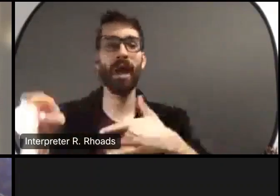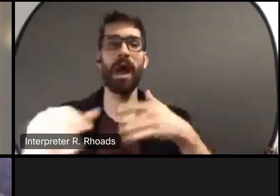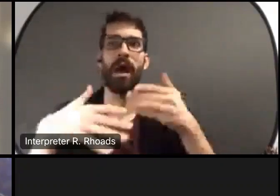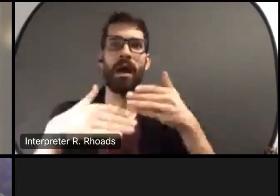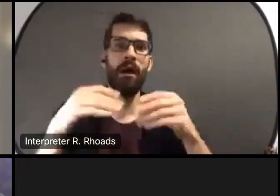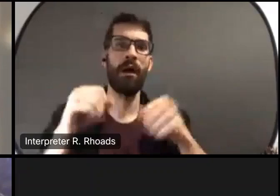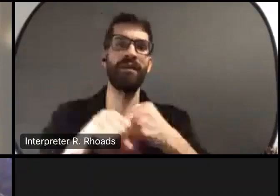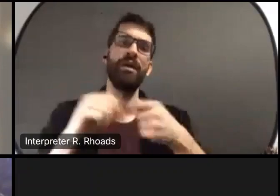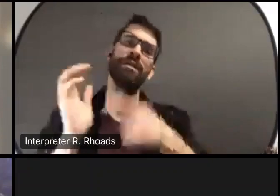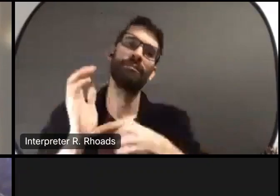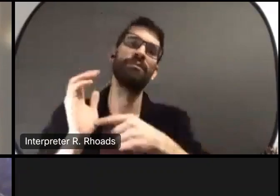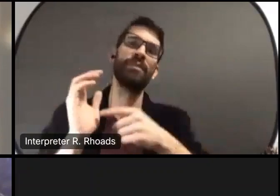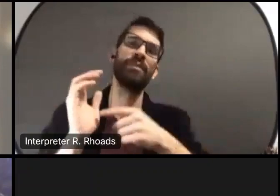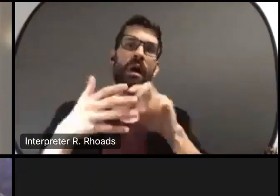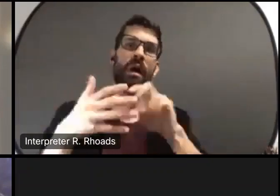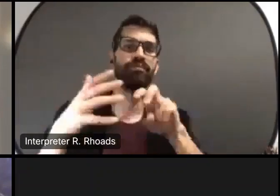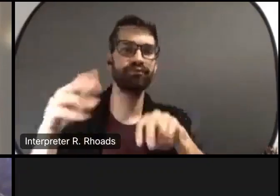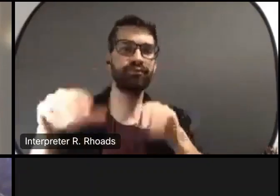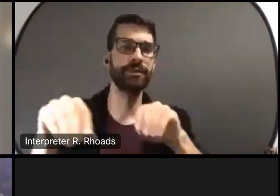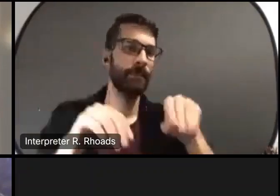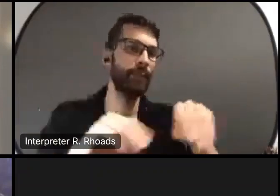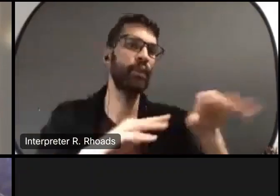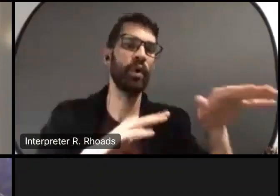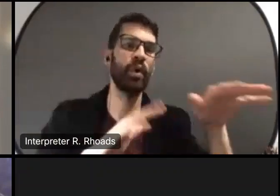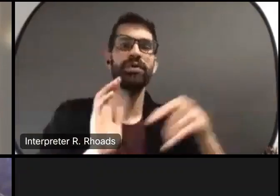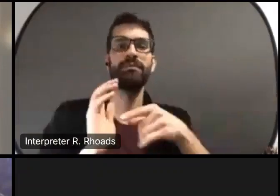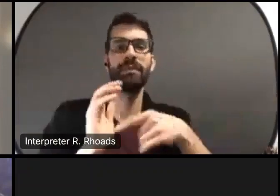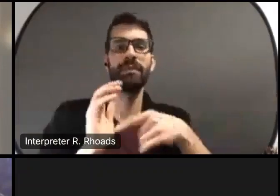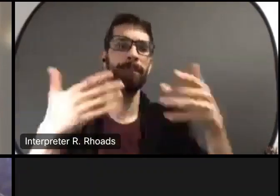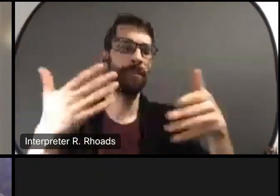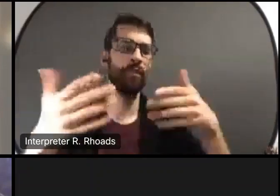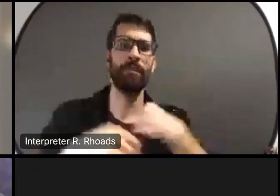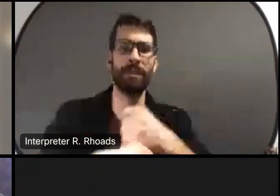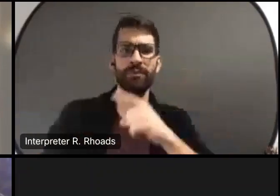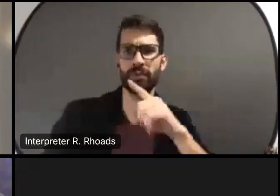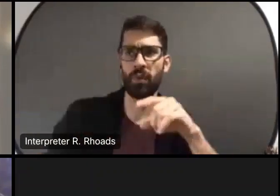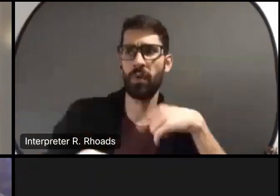sure that we give it one fresh pass before we distribute it to all of you. (Stevens) Yes,